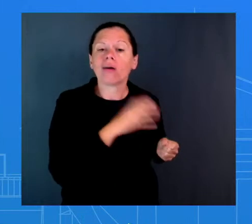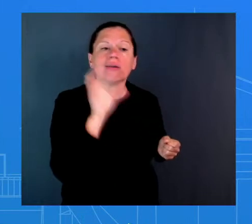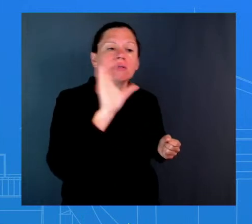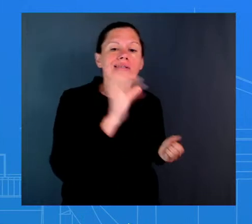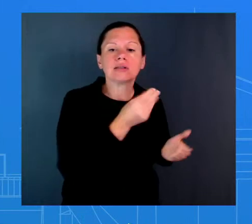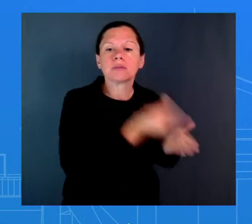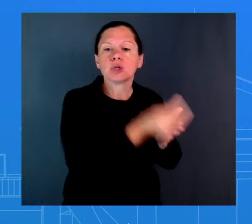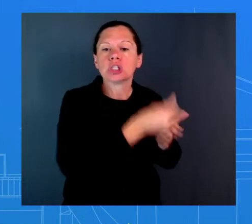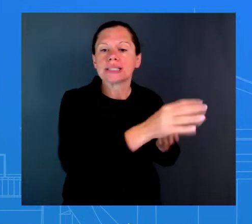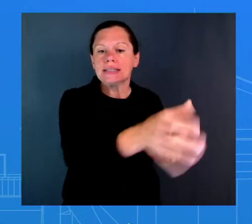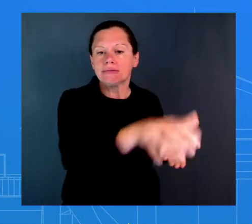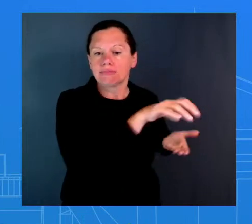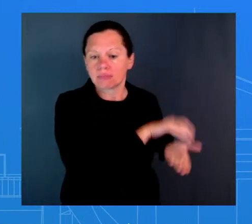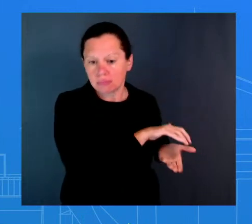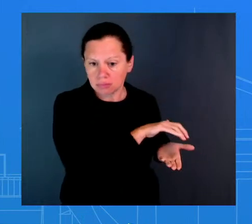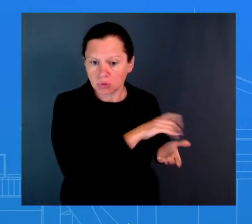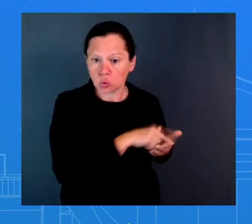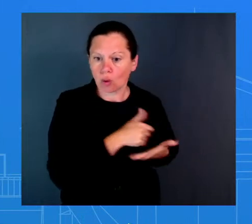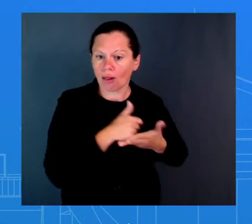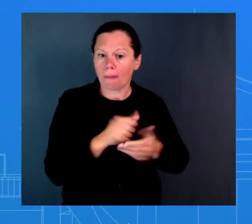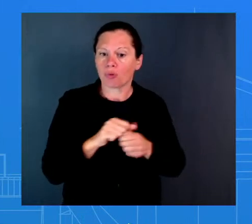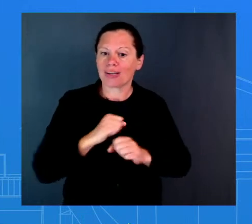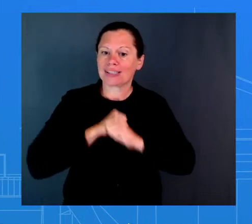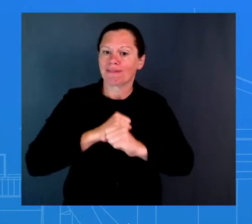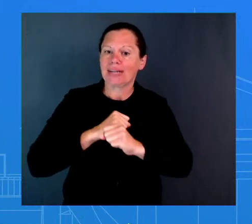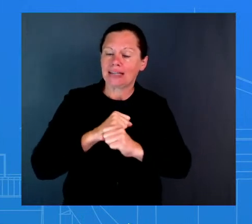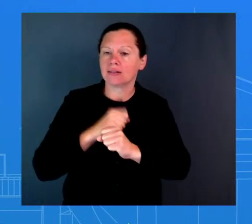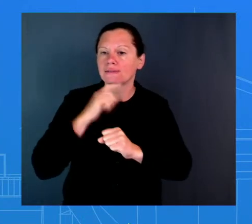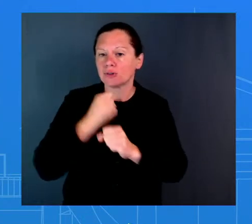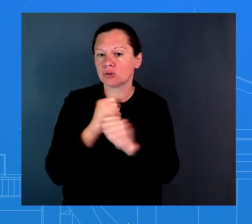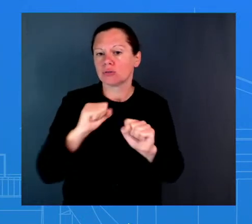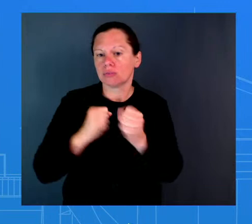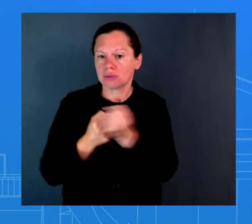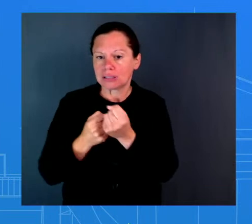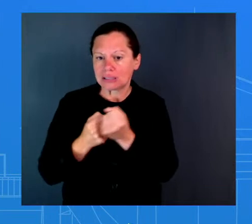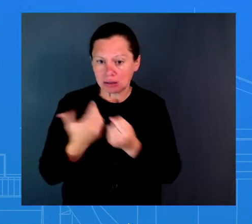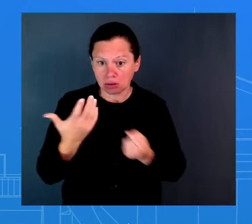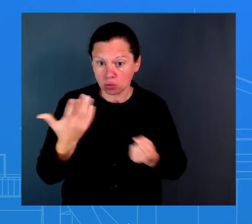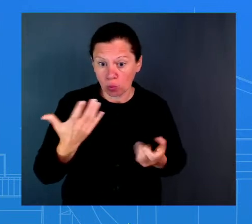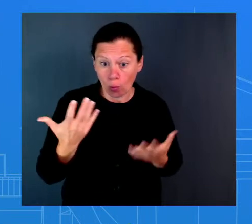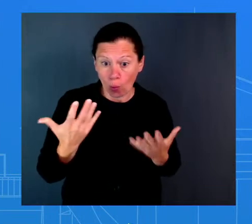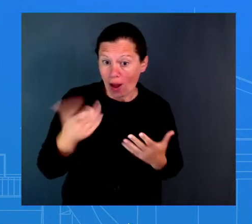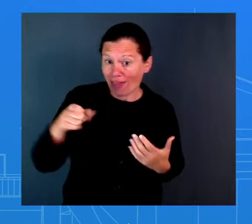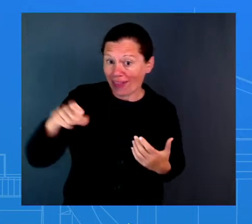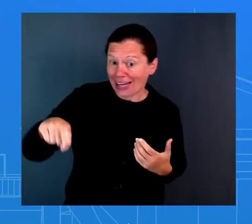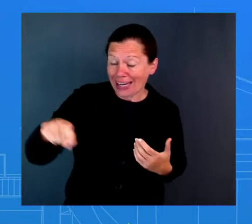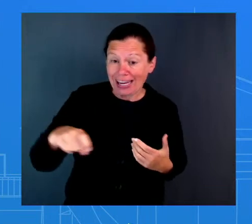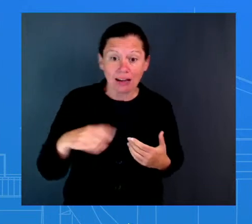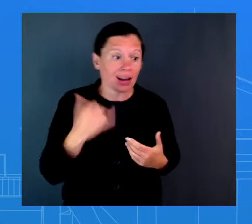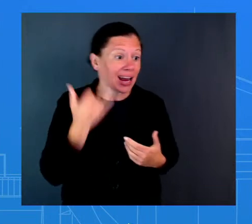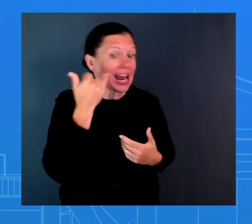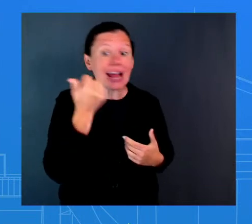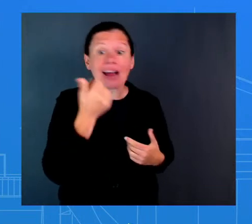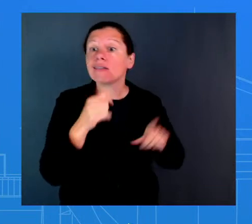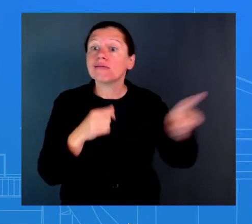And then we look at what we need -- what we need for any contingency anywhere in the world. And not just in the Indo-Pacific,